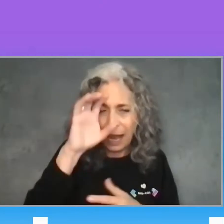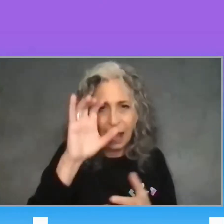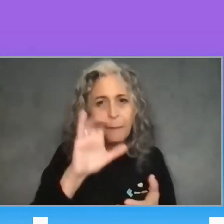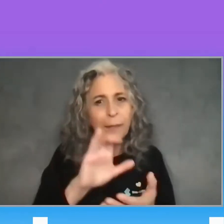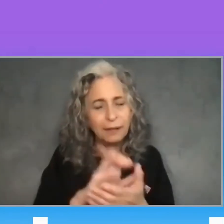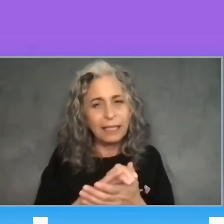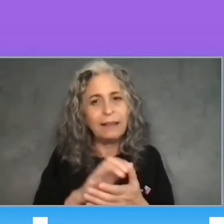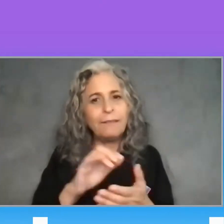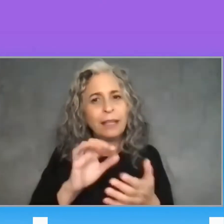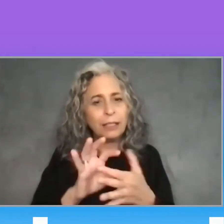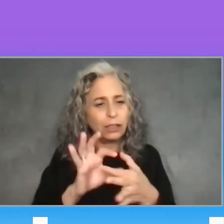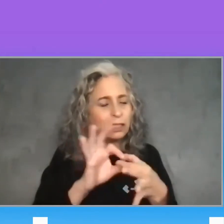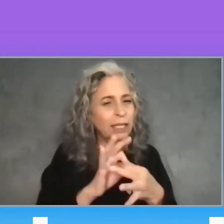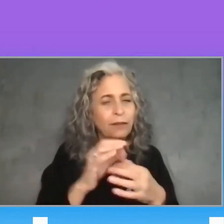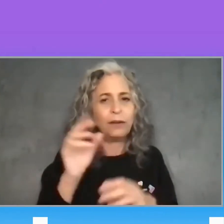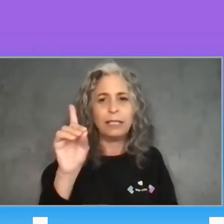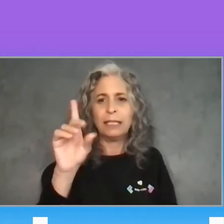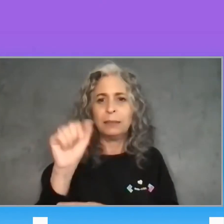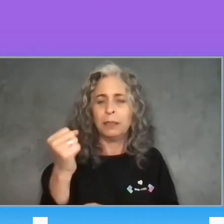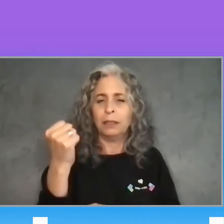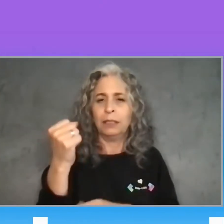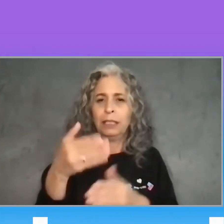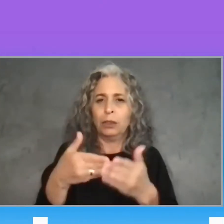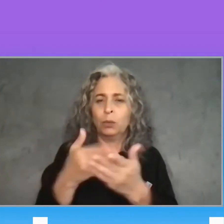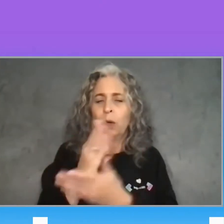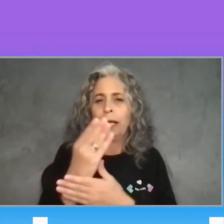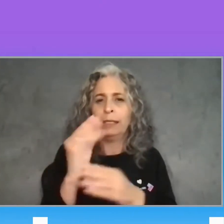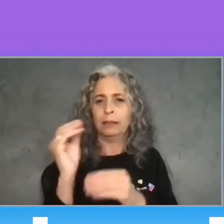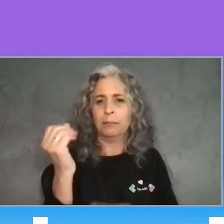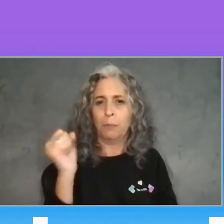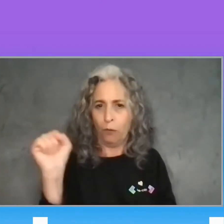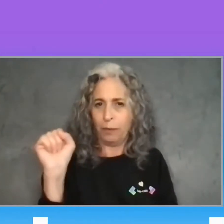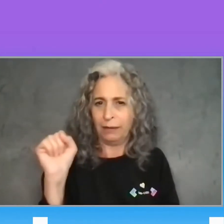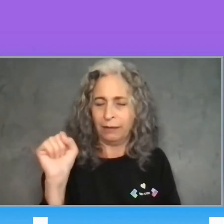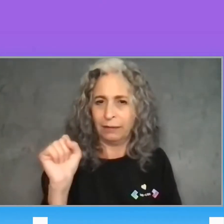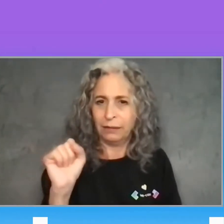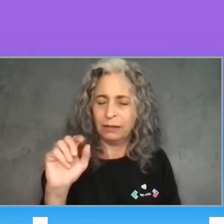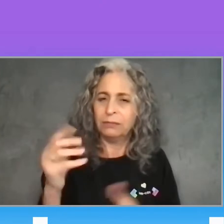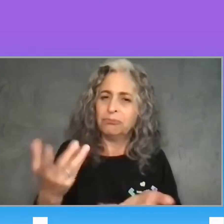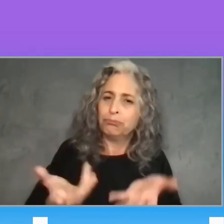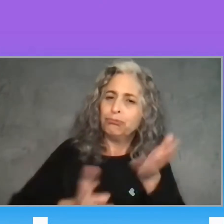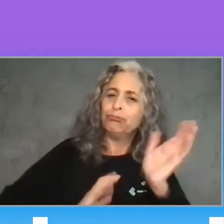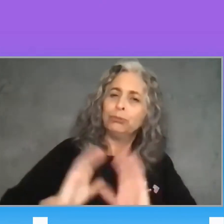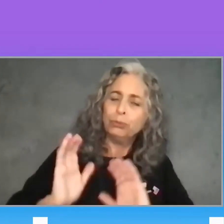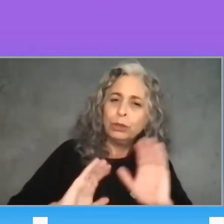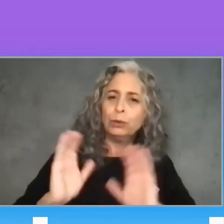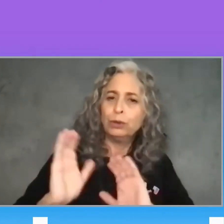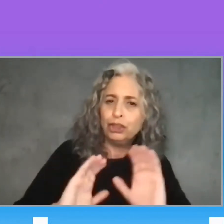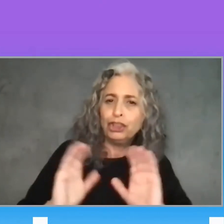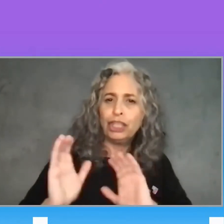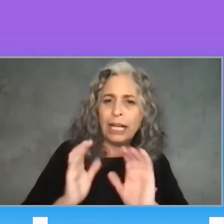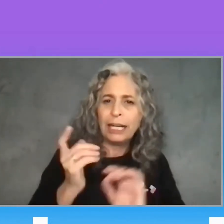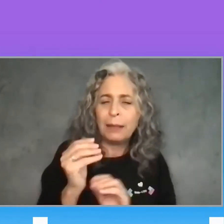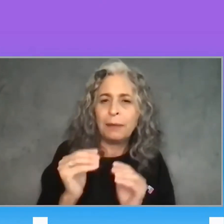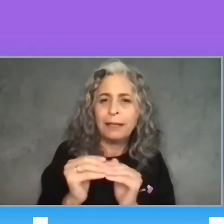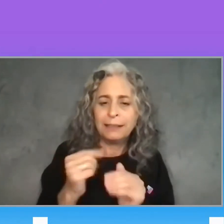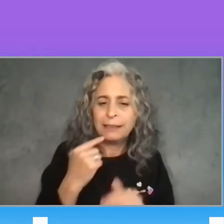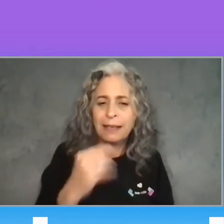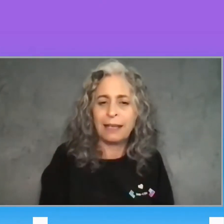believe there's a connection to the disability rights movement. And we started talking a little